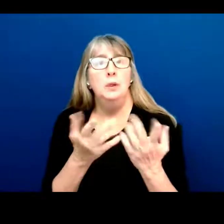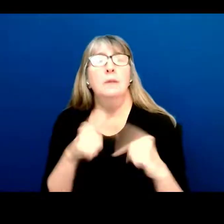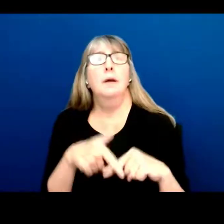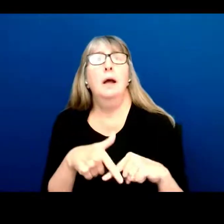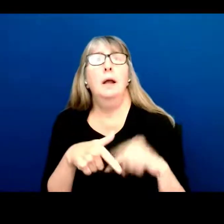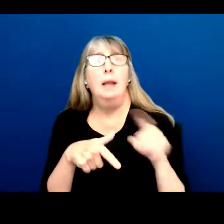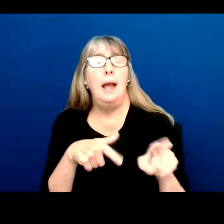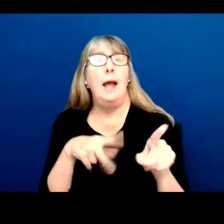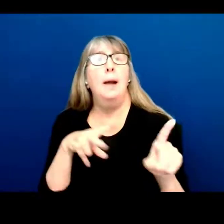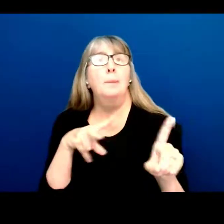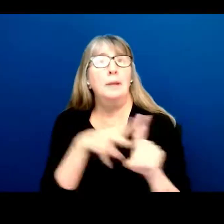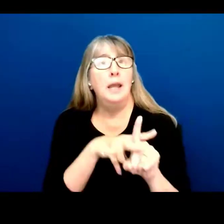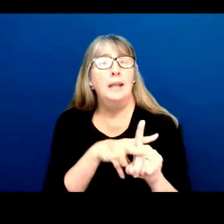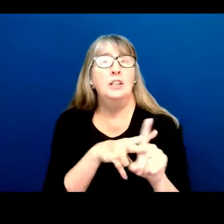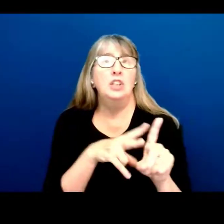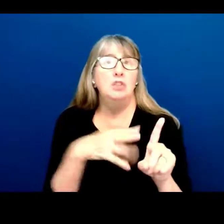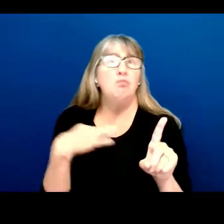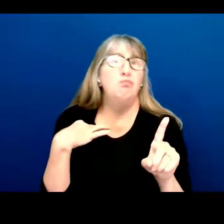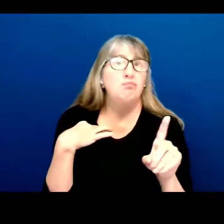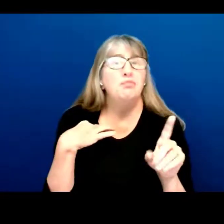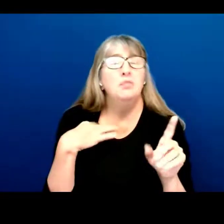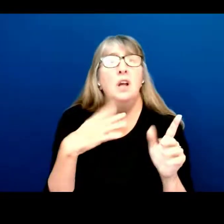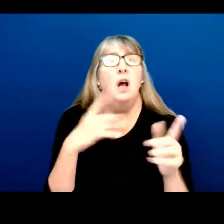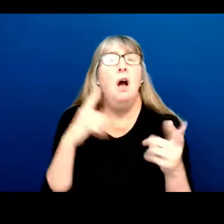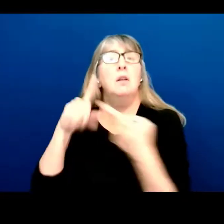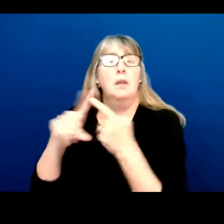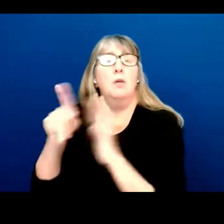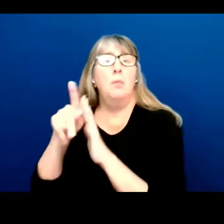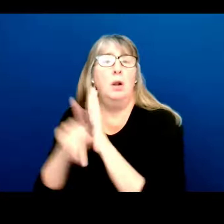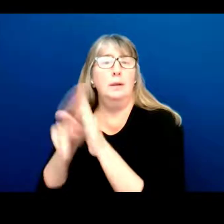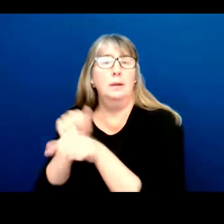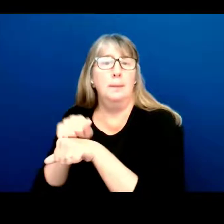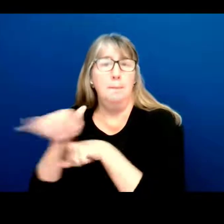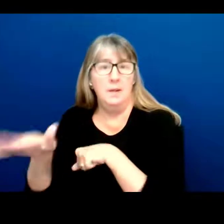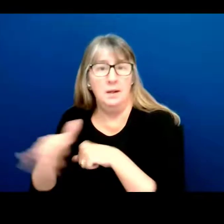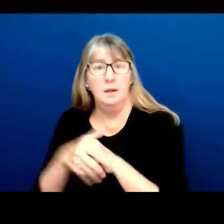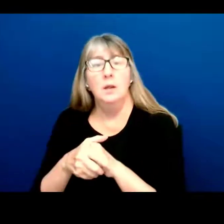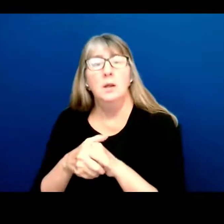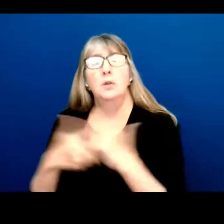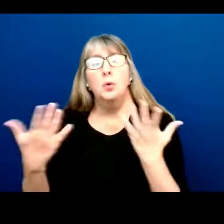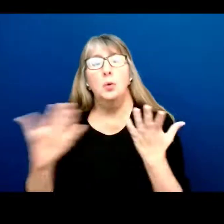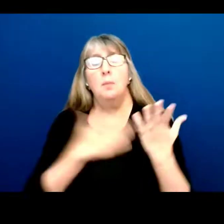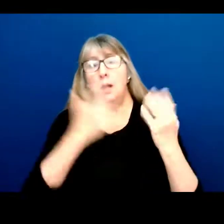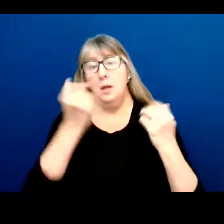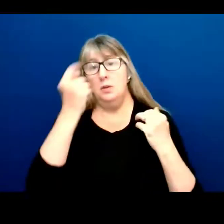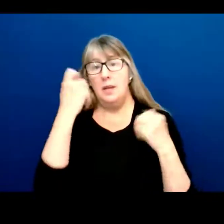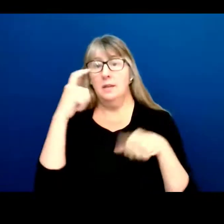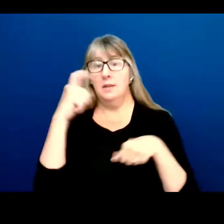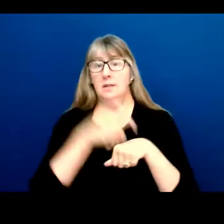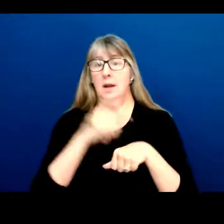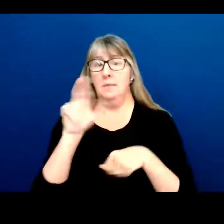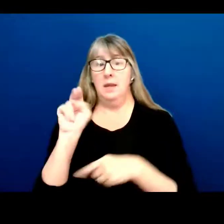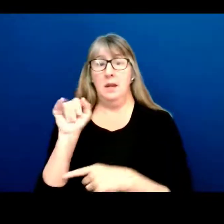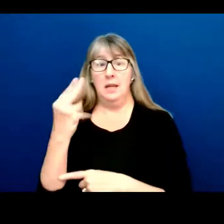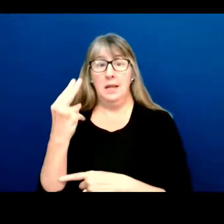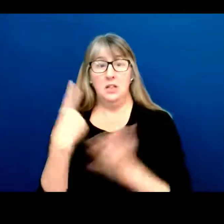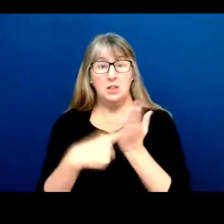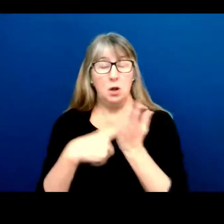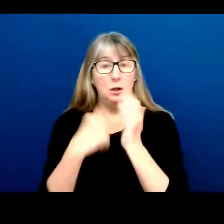So, what I had indicated is at the time that NIH is talking to you about funding your application,